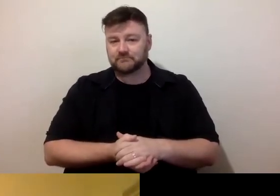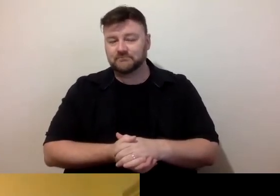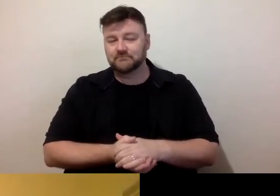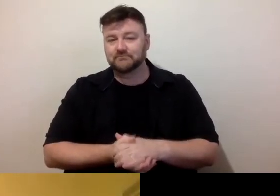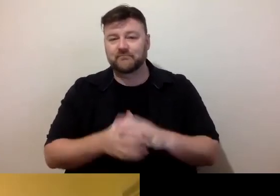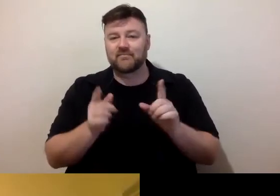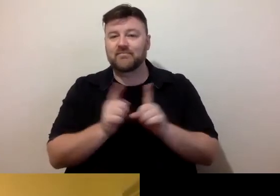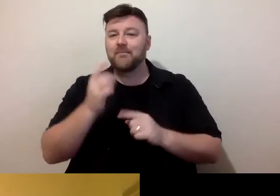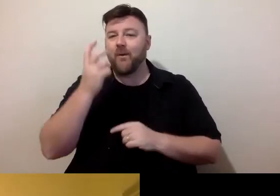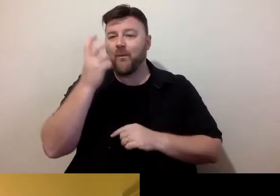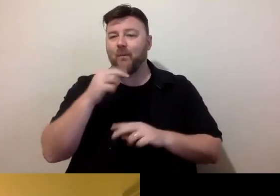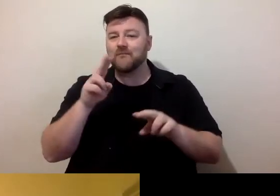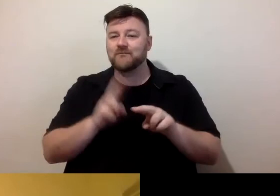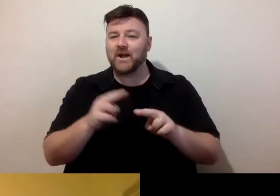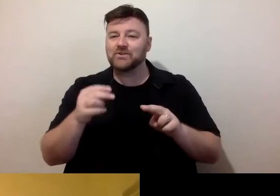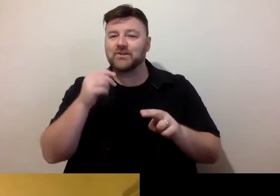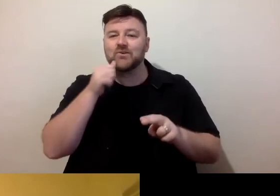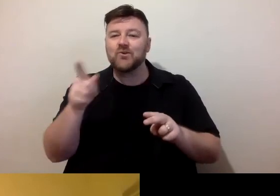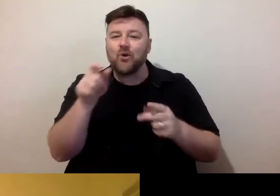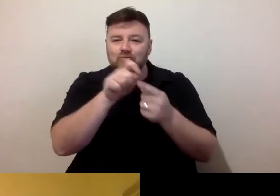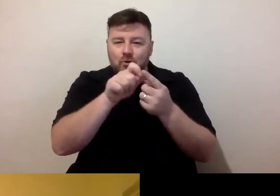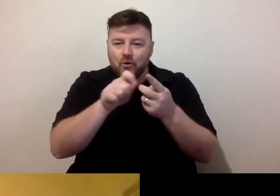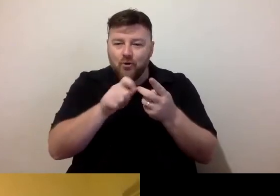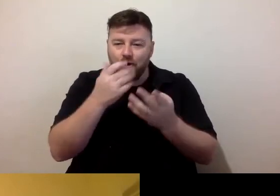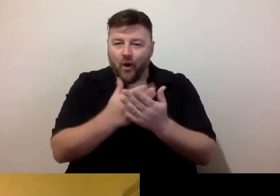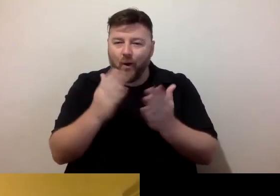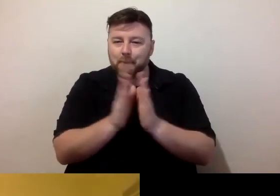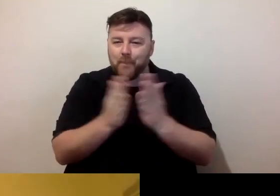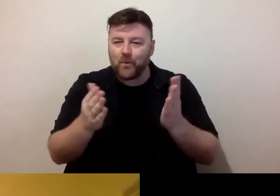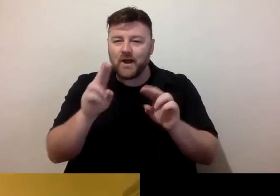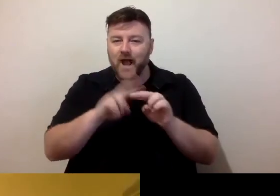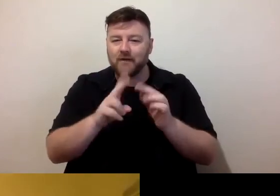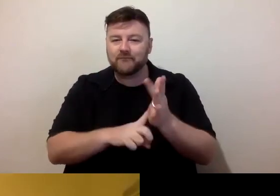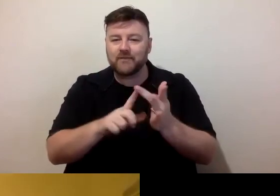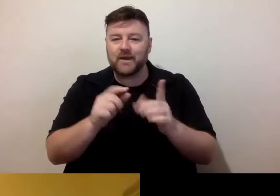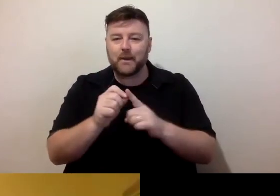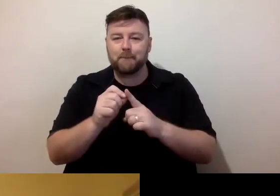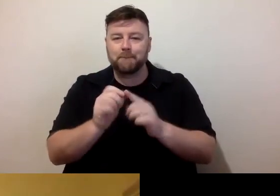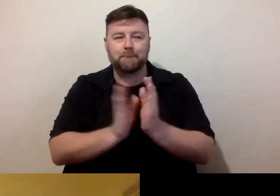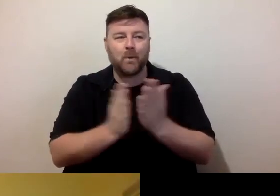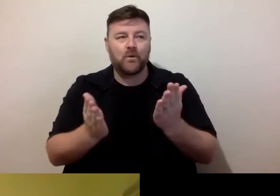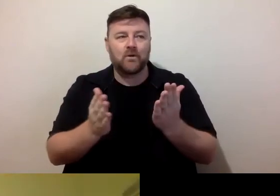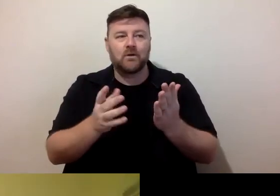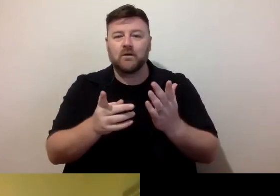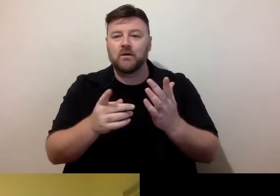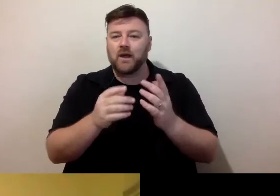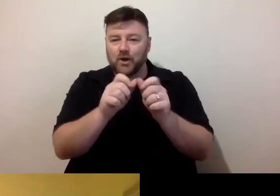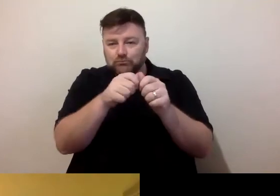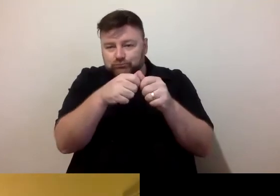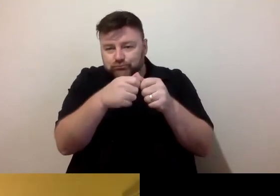make whatever you can with whatever you've got for whoever you hope to serve. Great. Thank you.